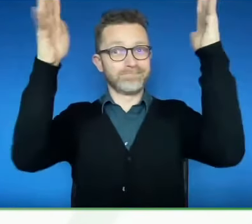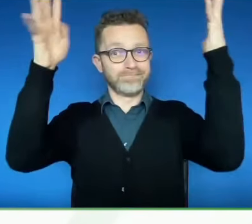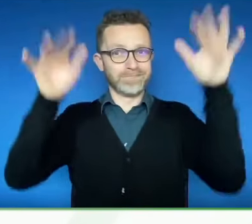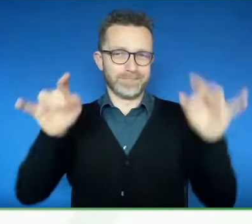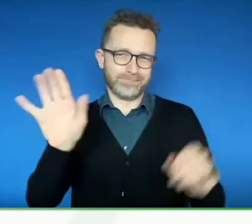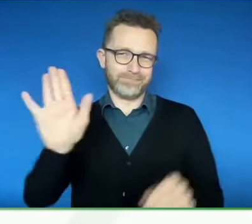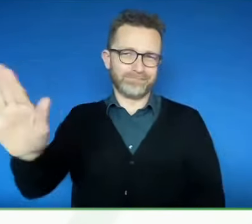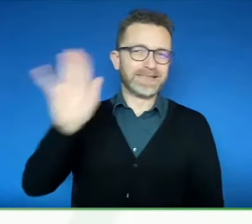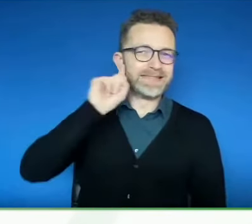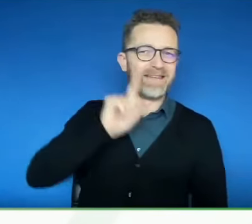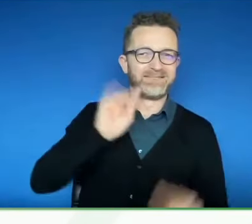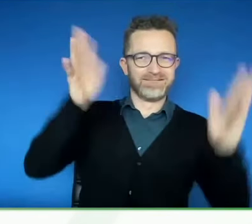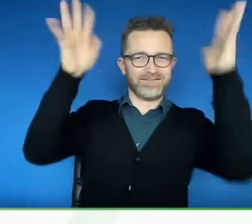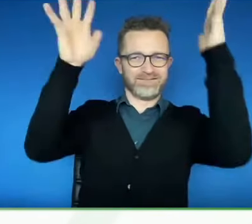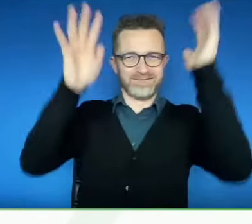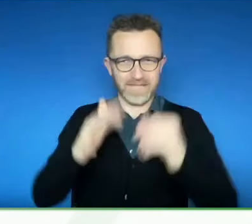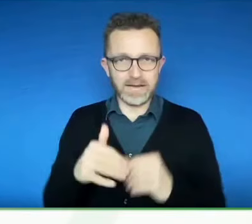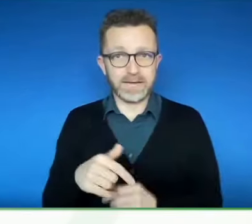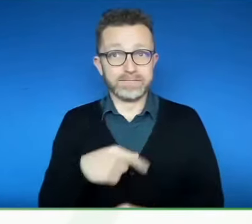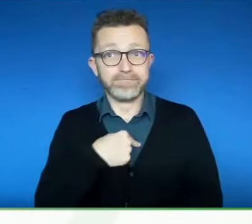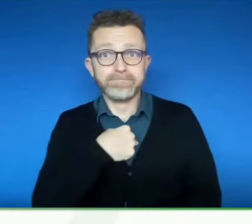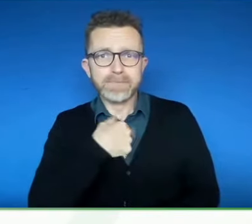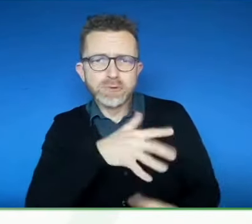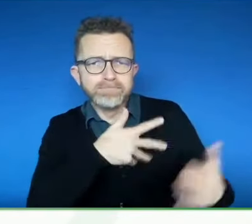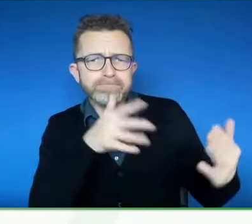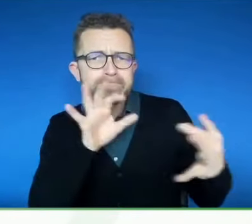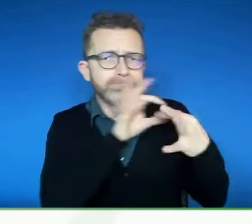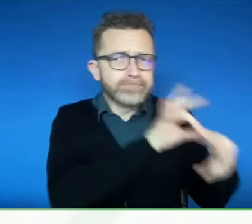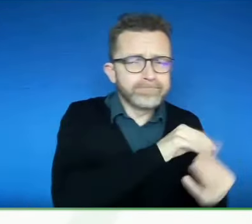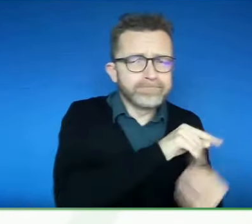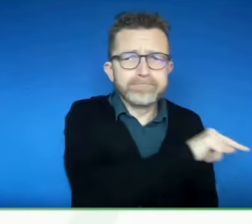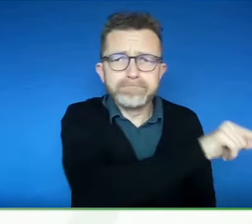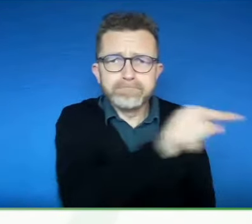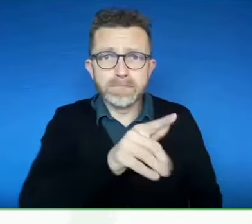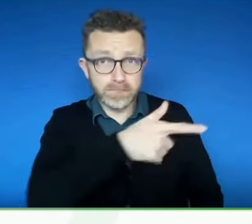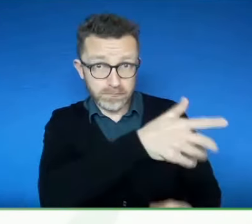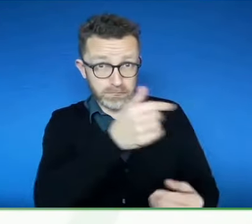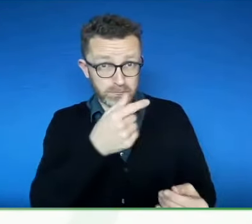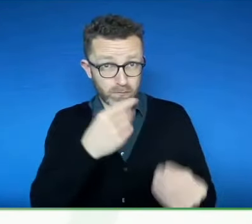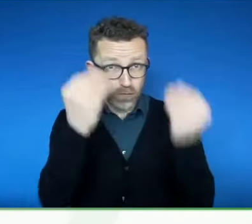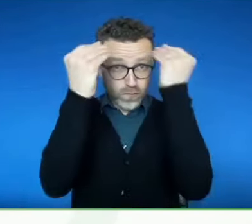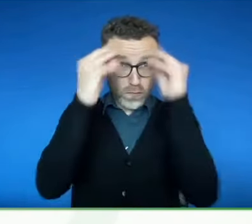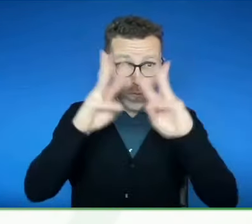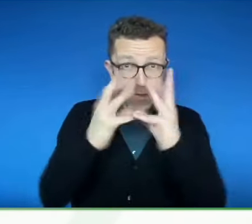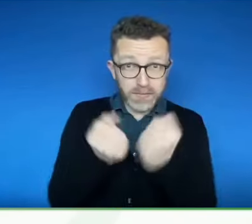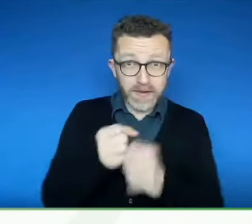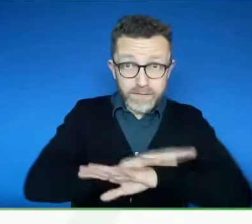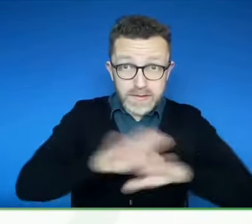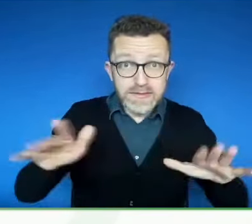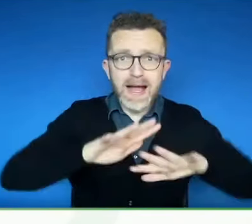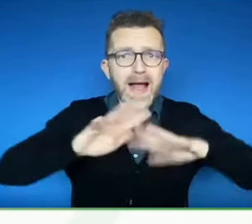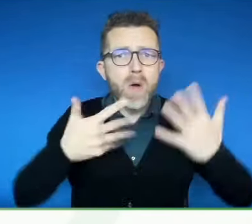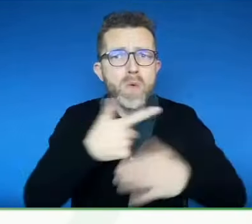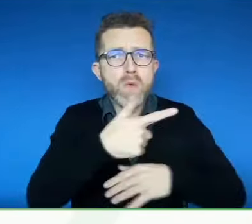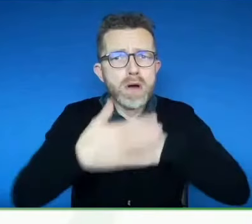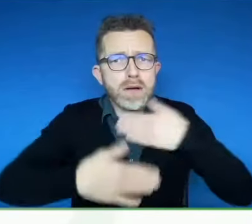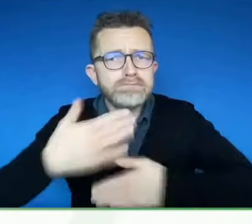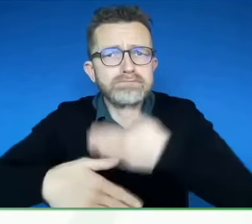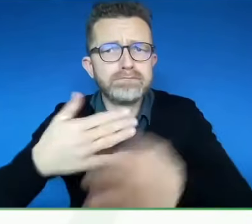disability, LGBTQI+, regional Victorians and climate range of other issues at all different levels.